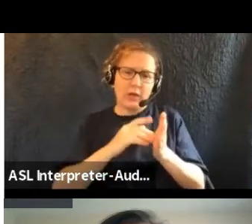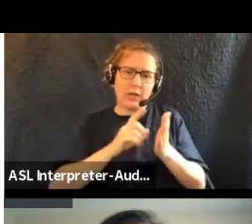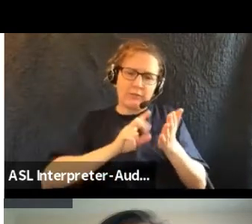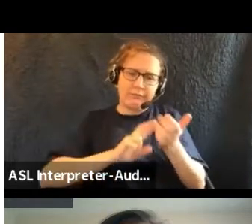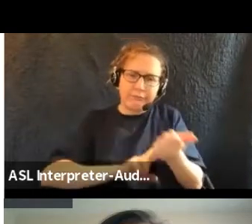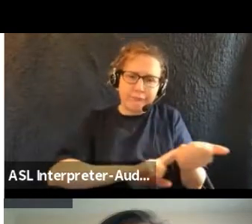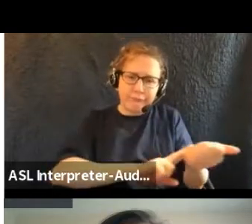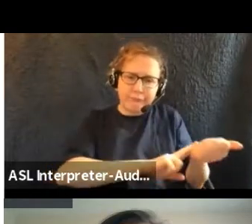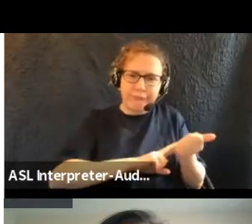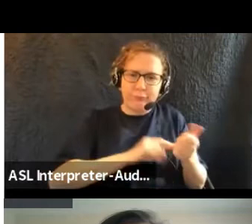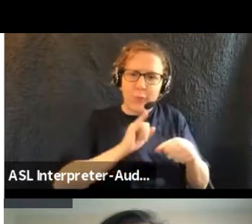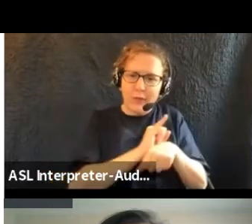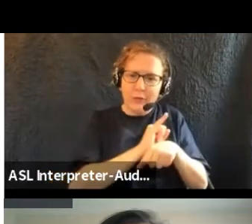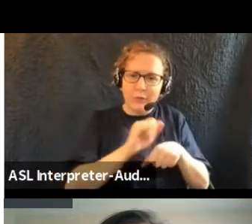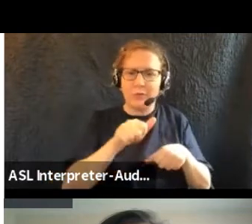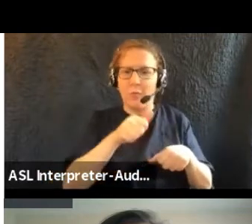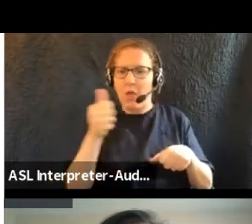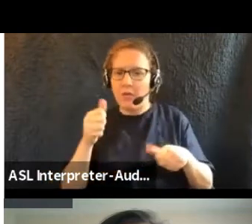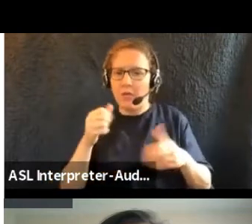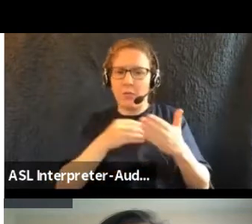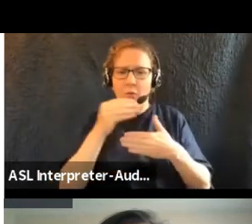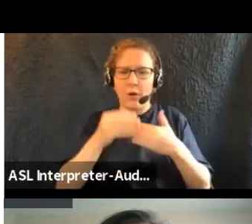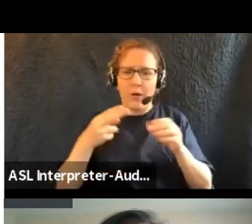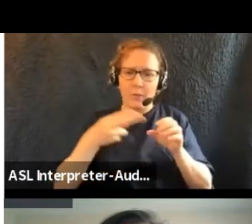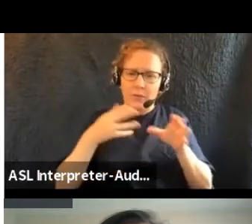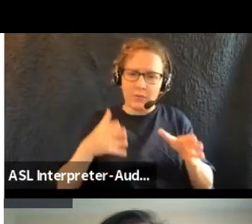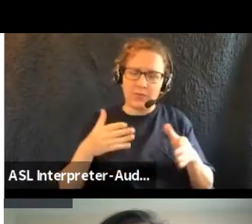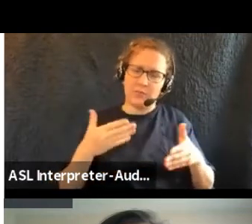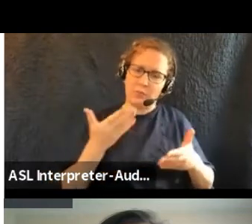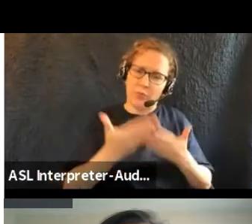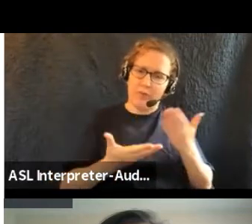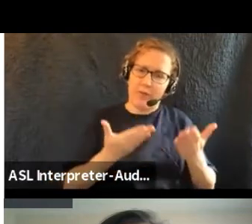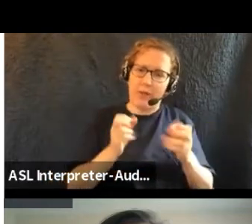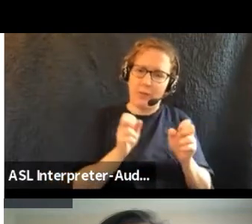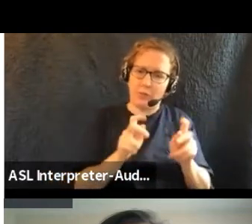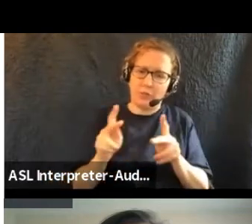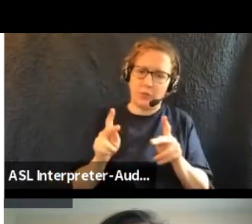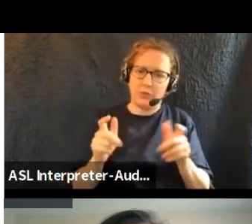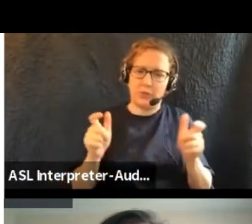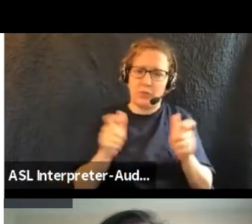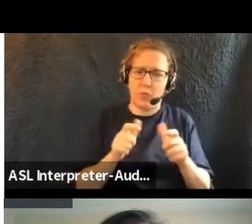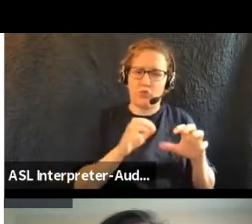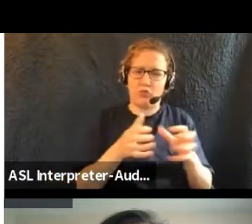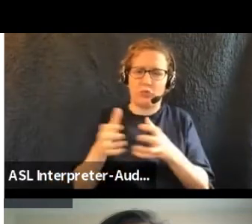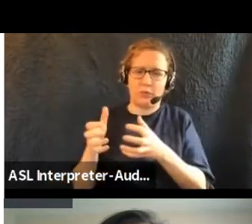other program participants and provide opportunities in small groups for getting to know other